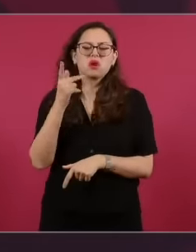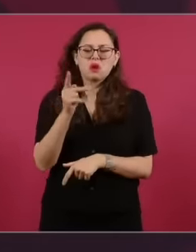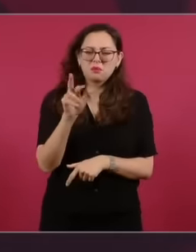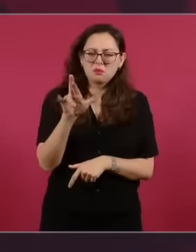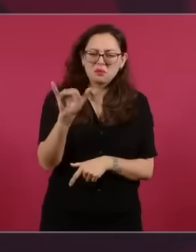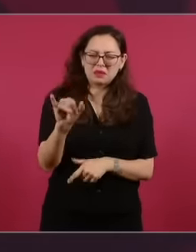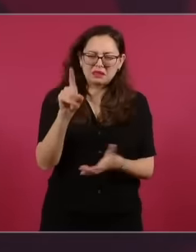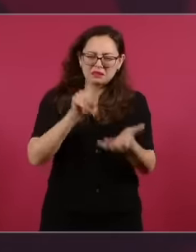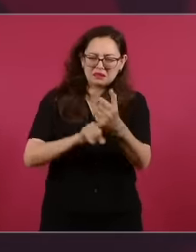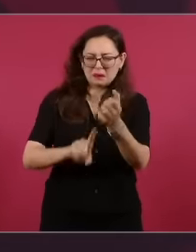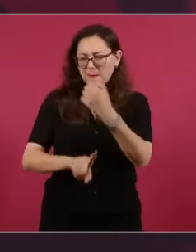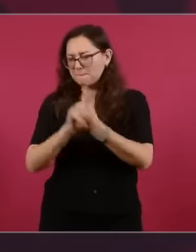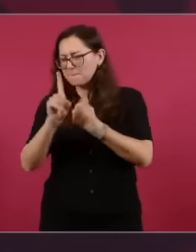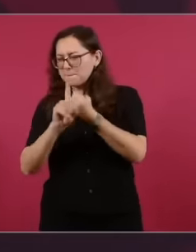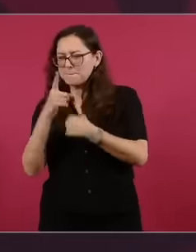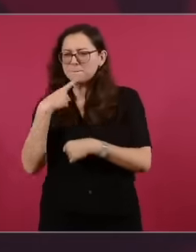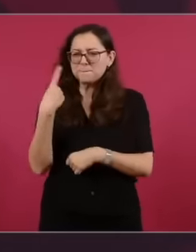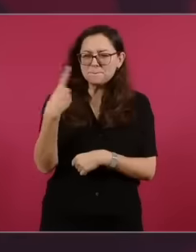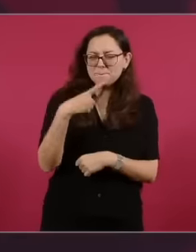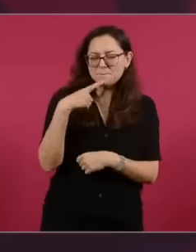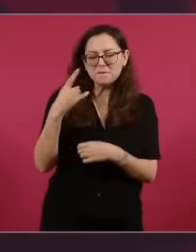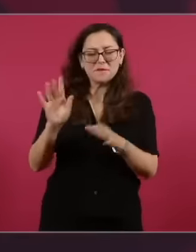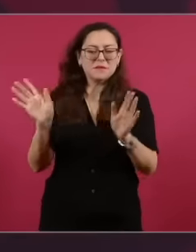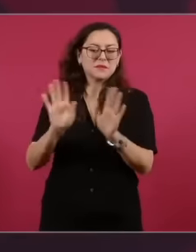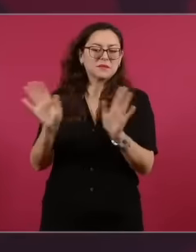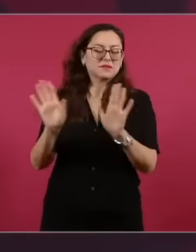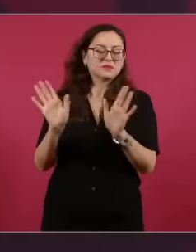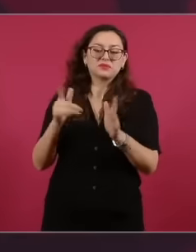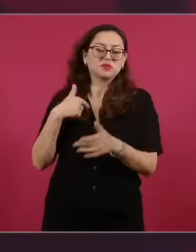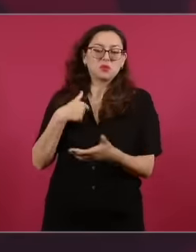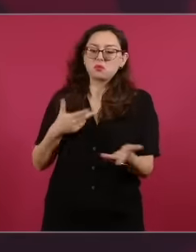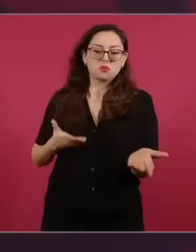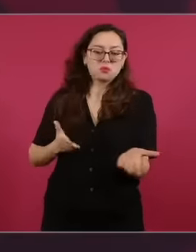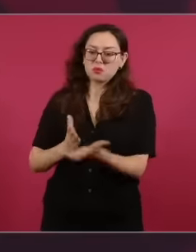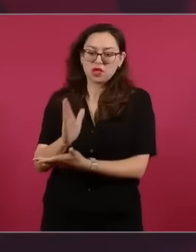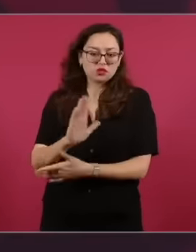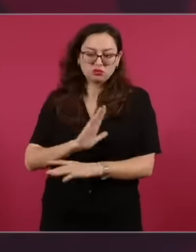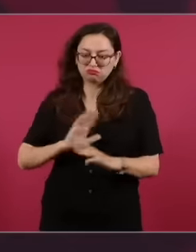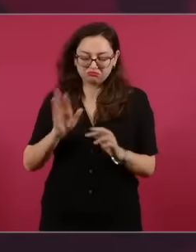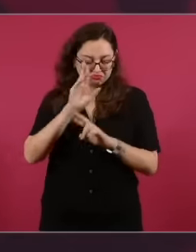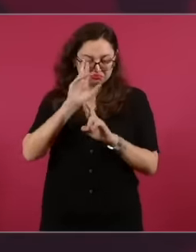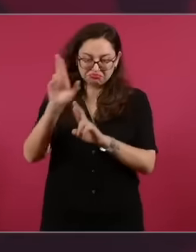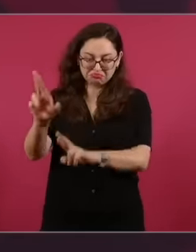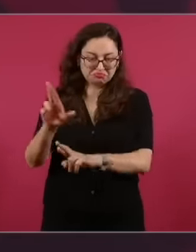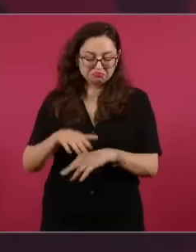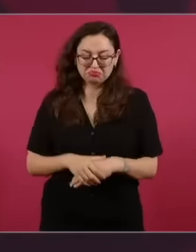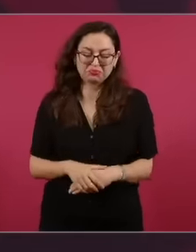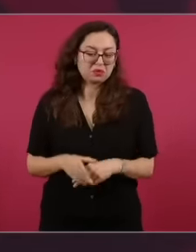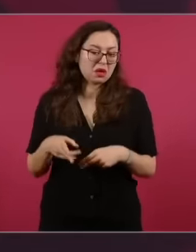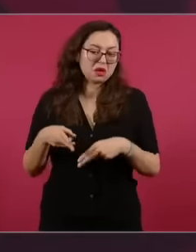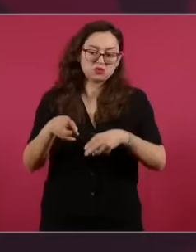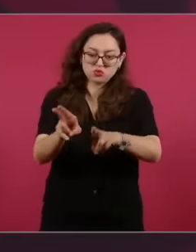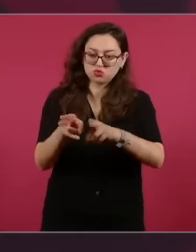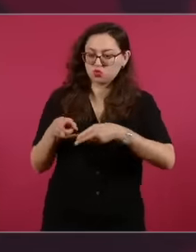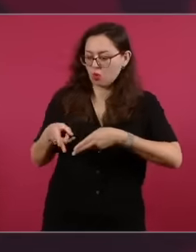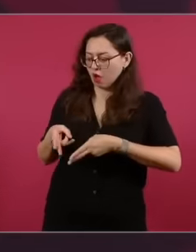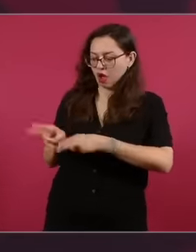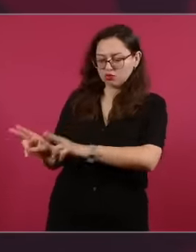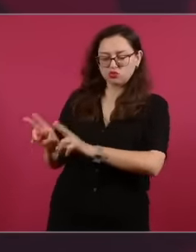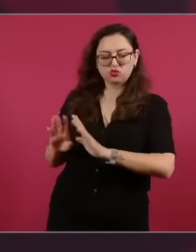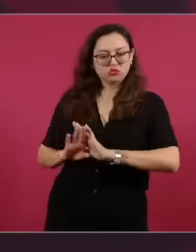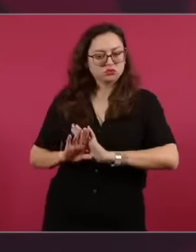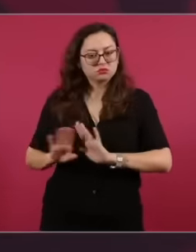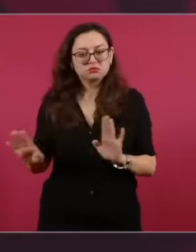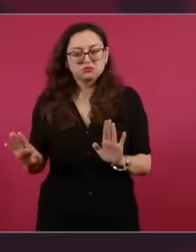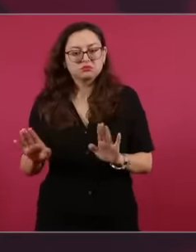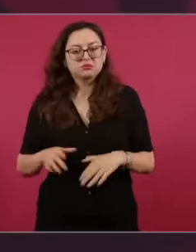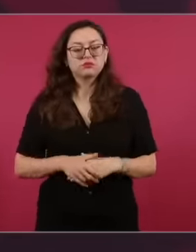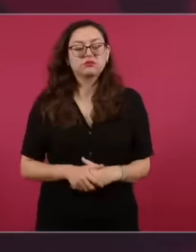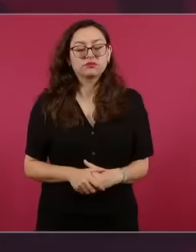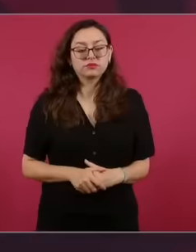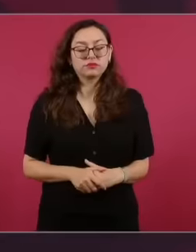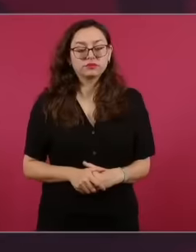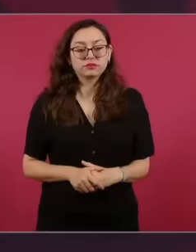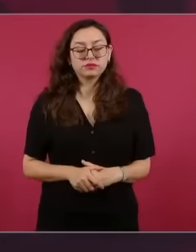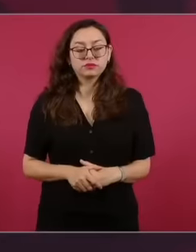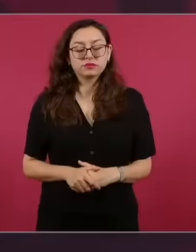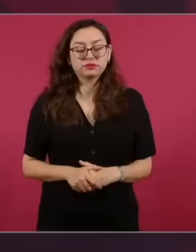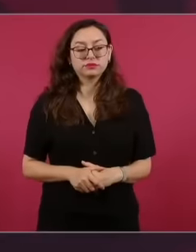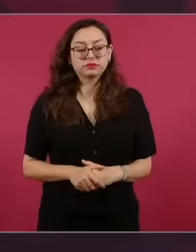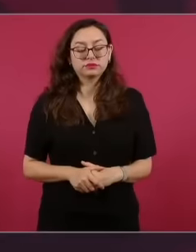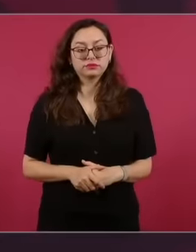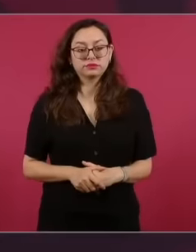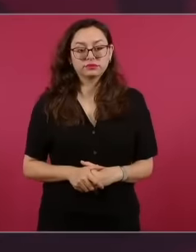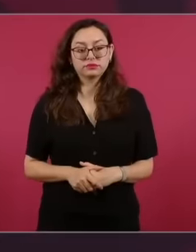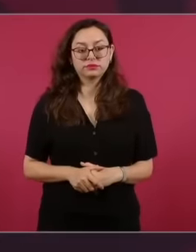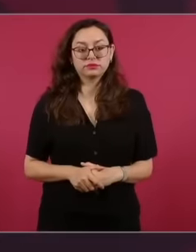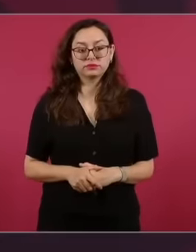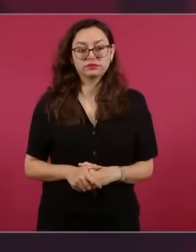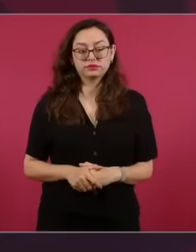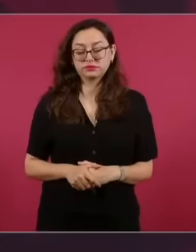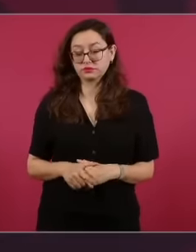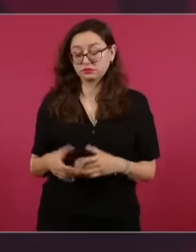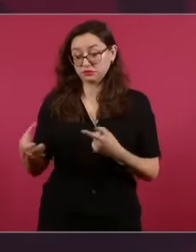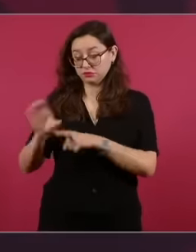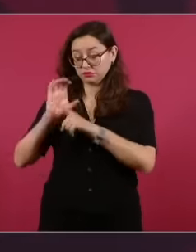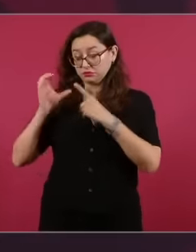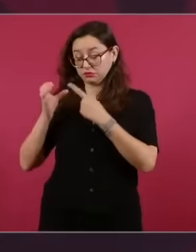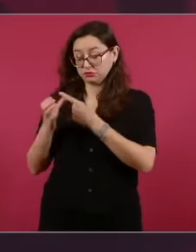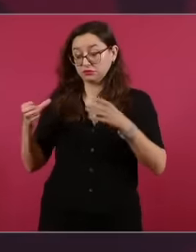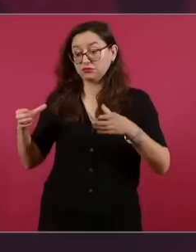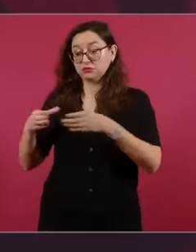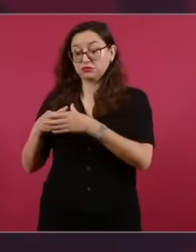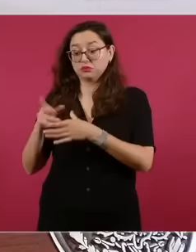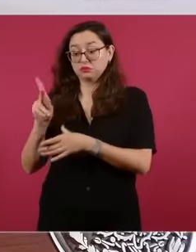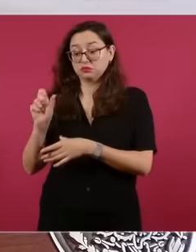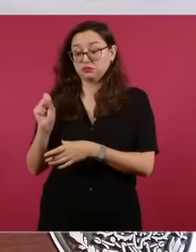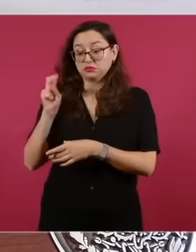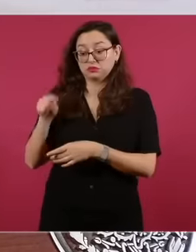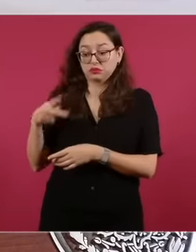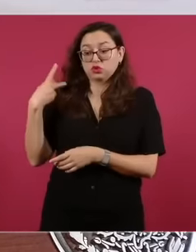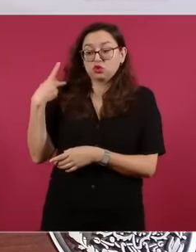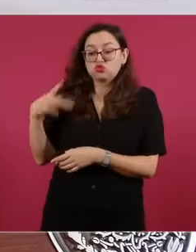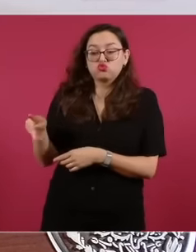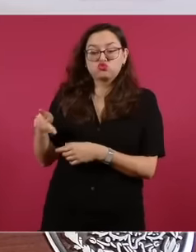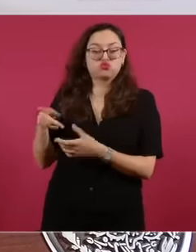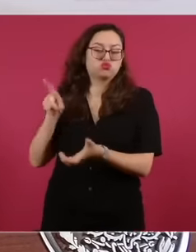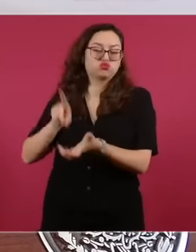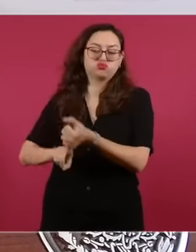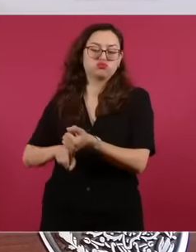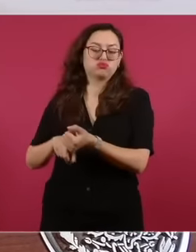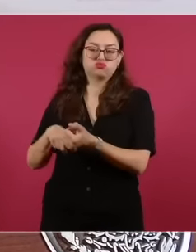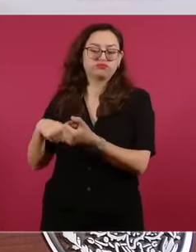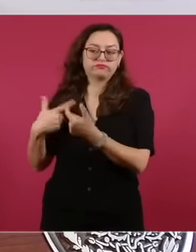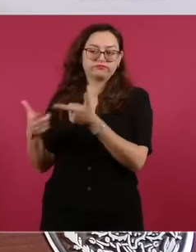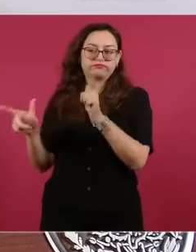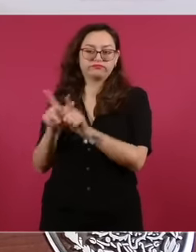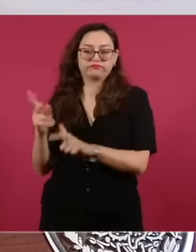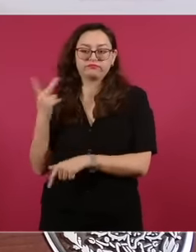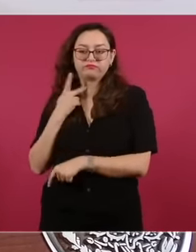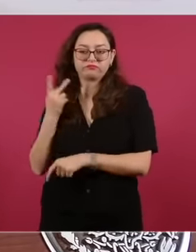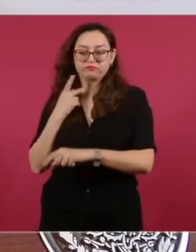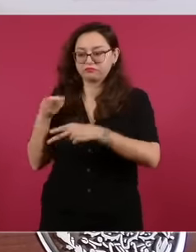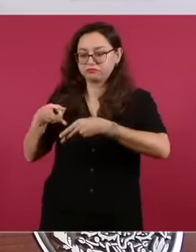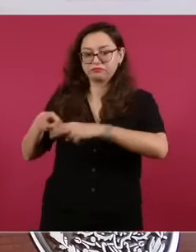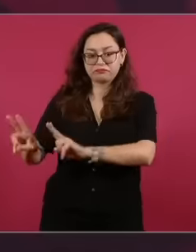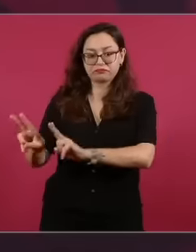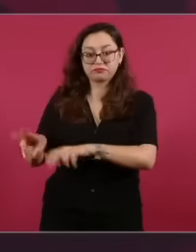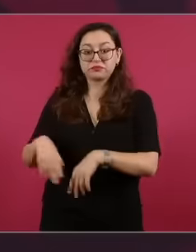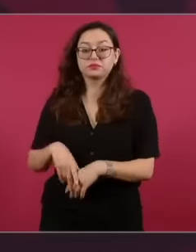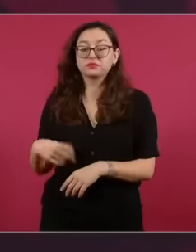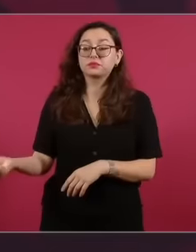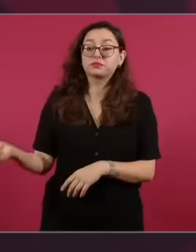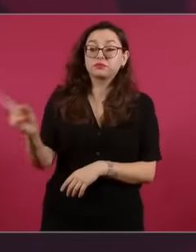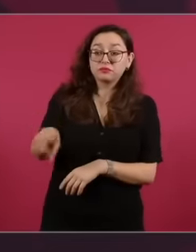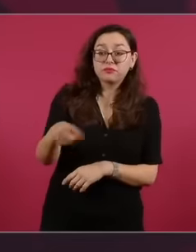get involved, that is a matter in the first internal case of that party and in the second case